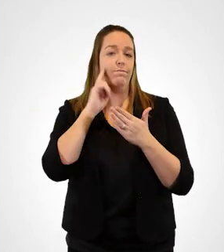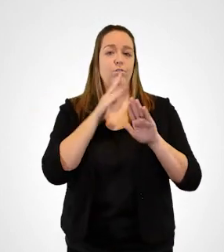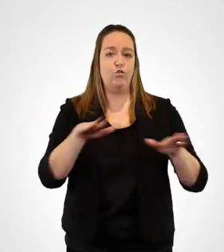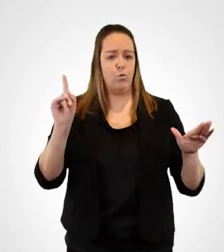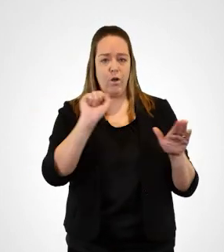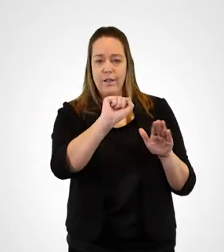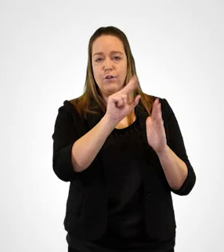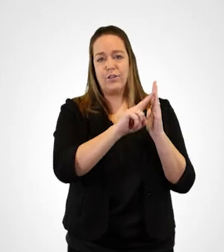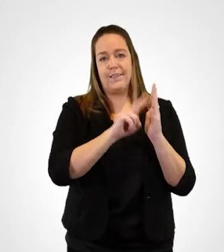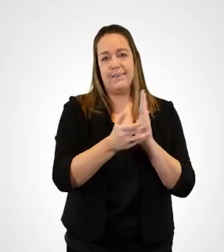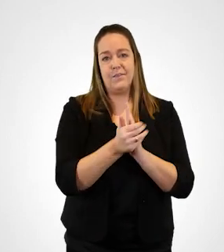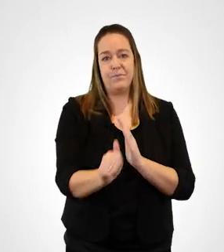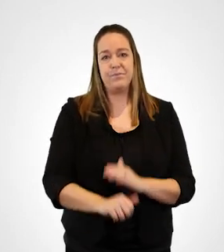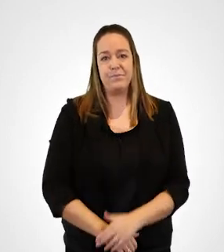on deaf children's reading.